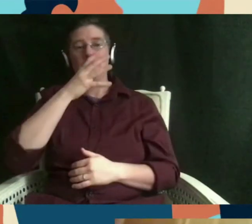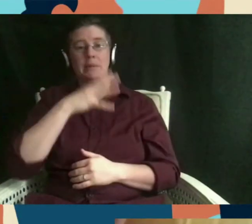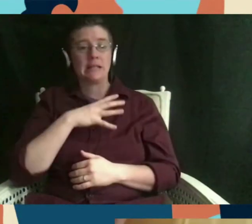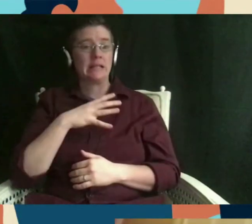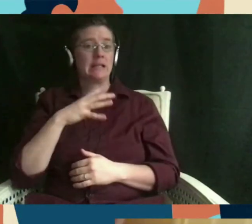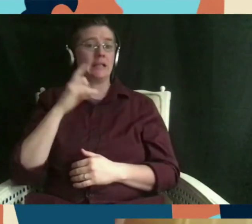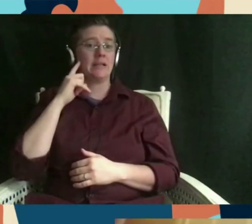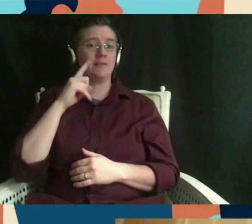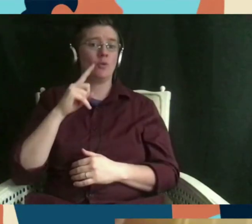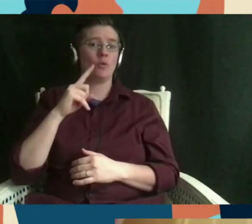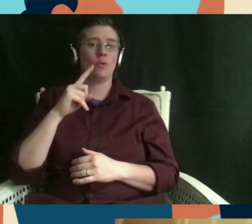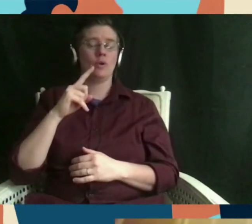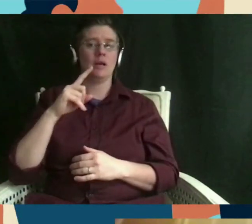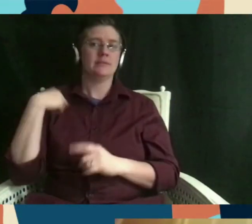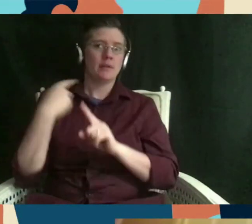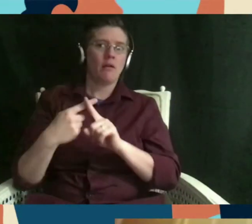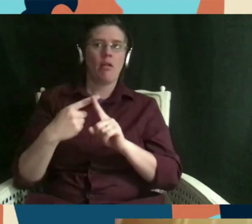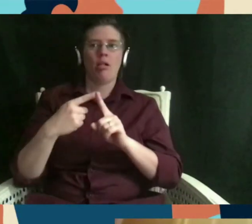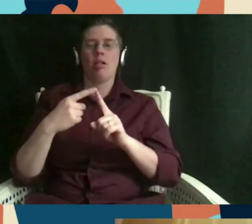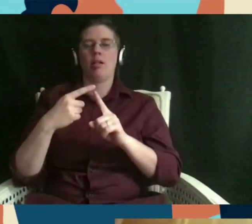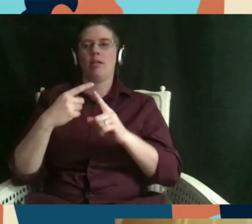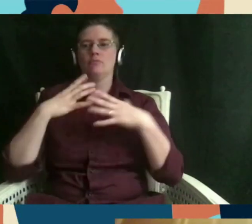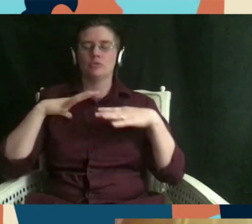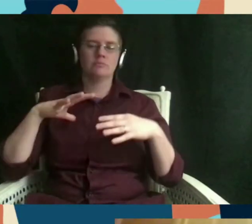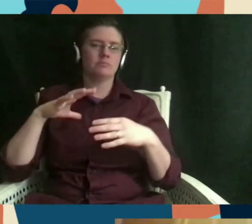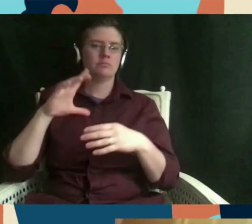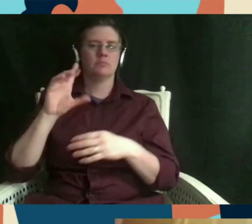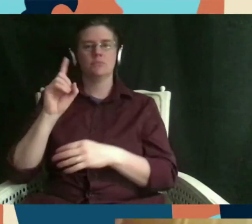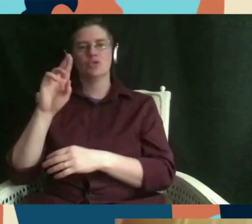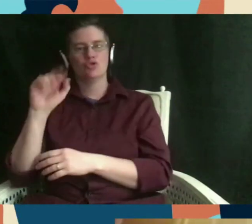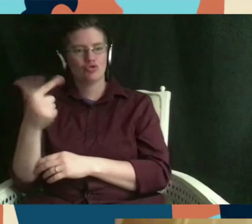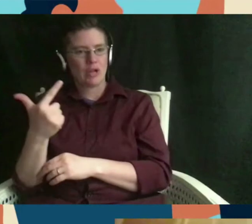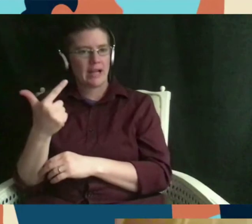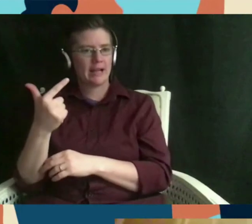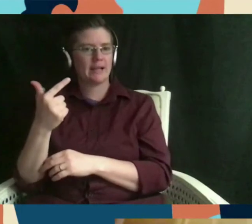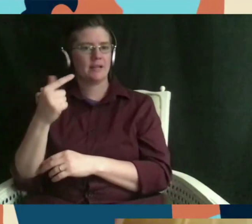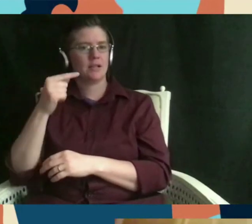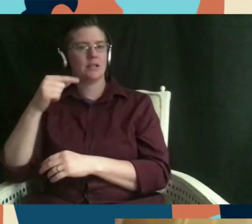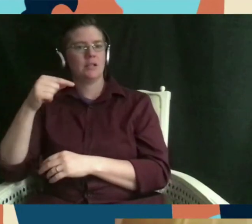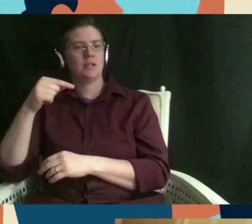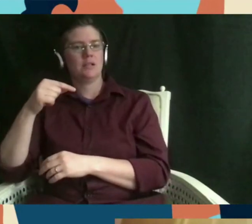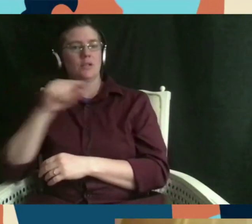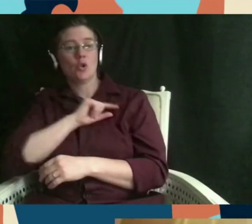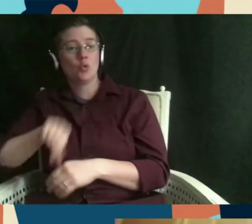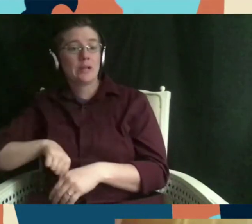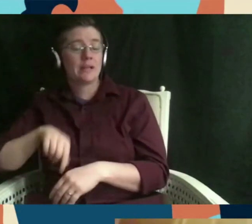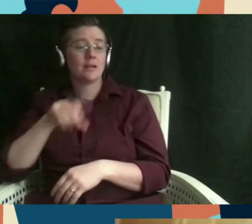myself in such a big part of lgbtq plus culture i feel so loved and welcome and i feel so brave